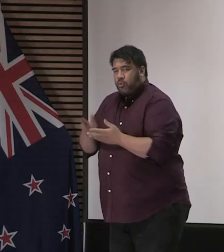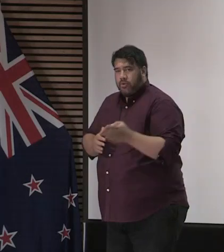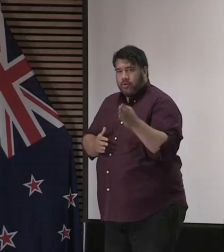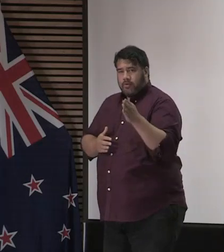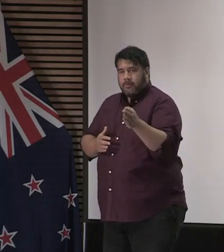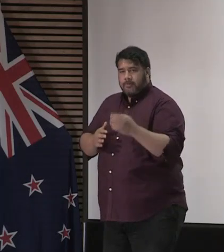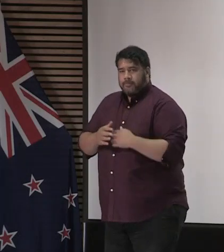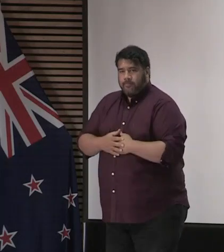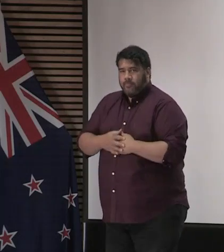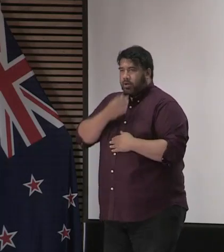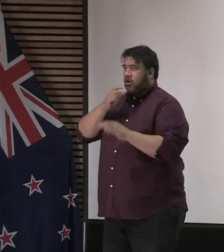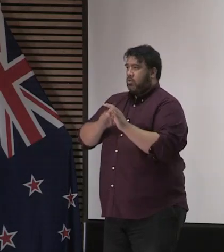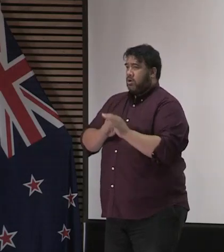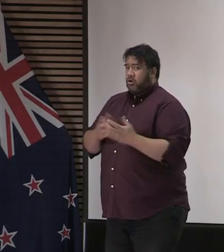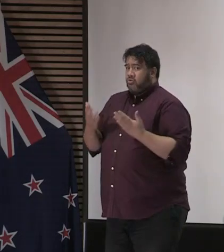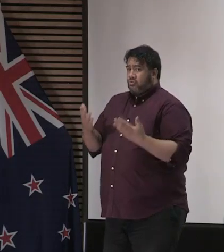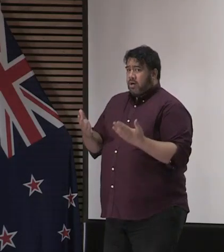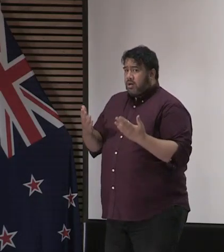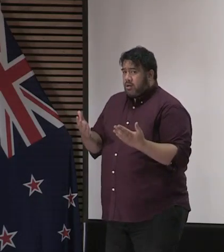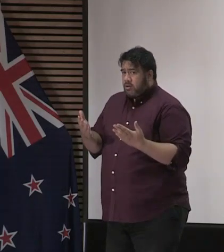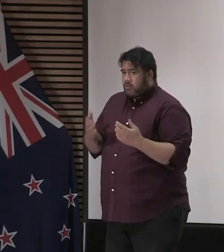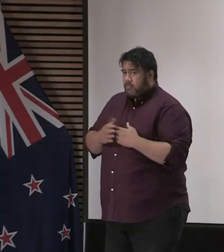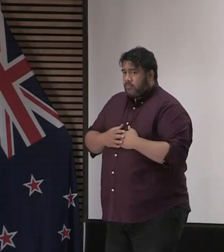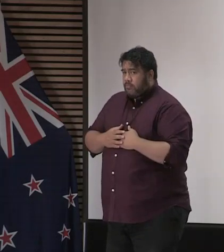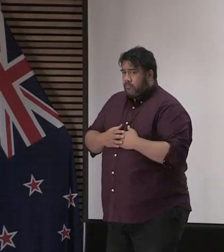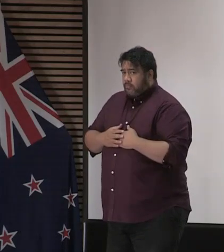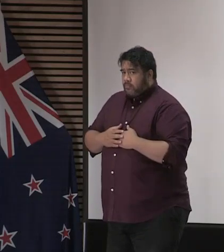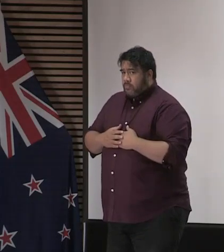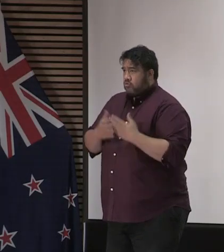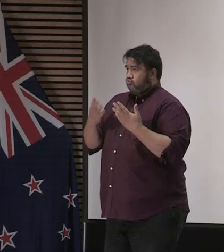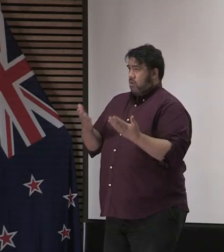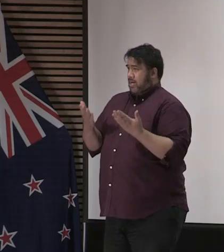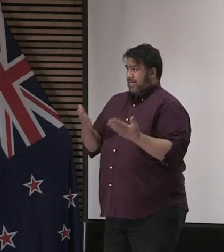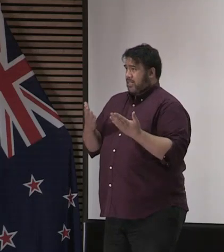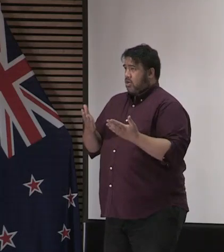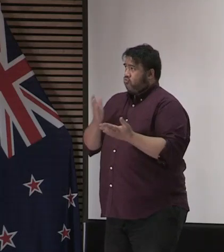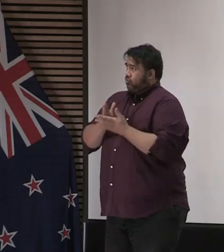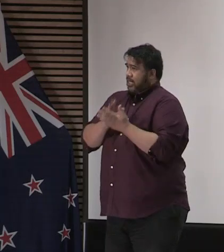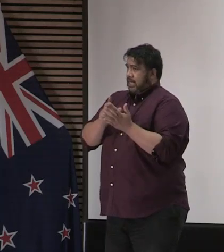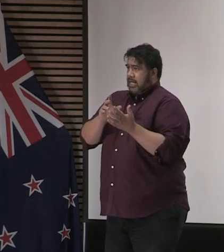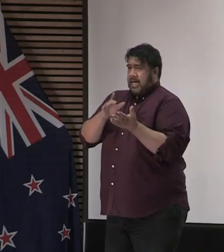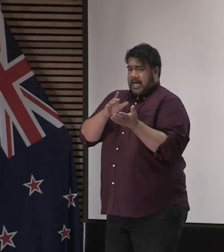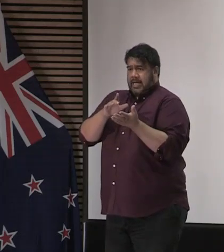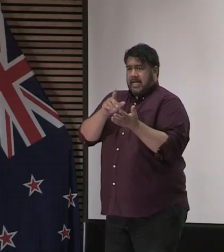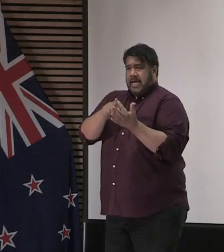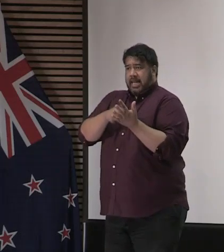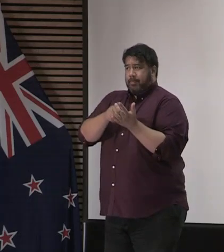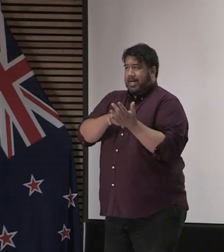as New Zealand, to that point. That criteria that you said before, that Sir David Skegg